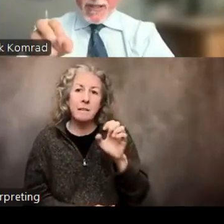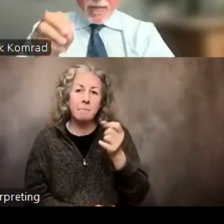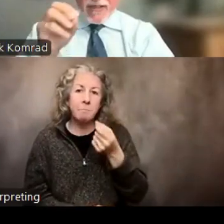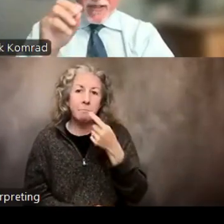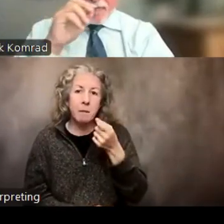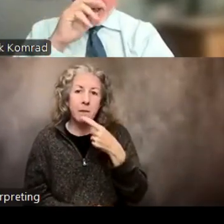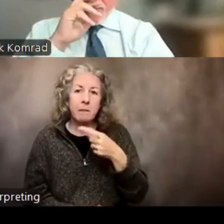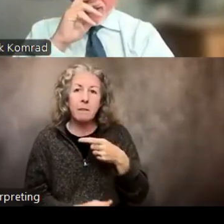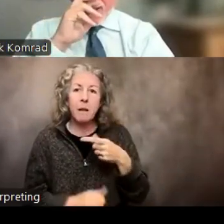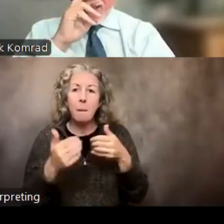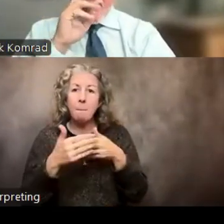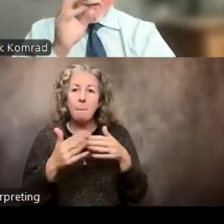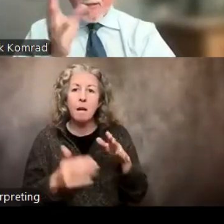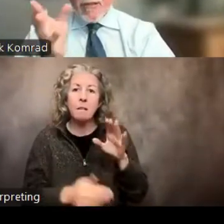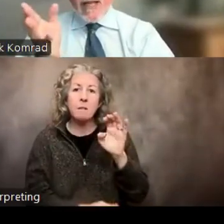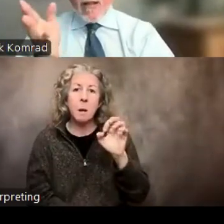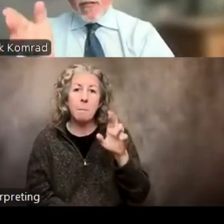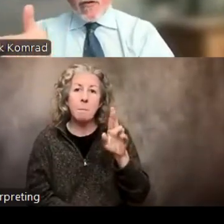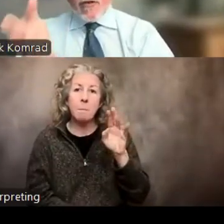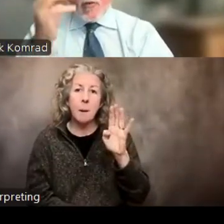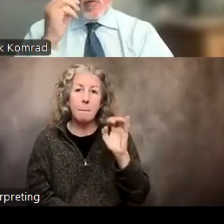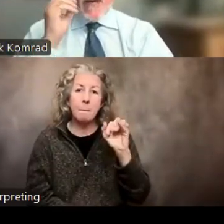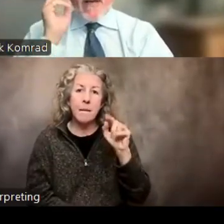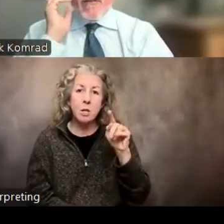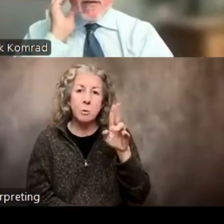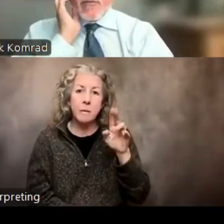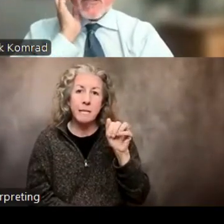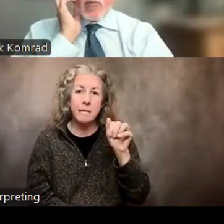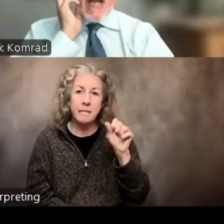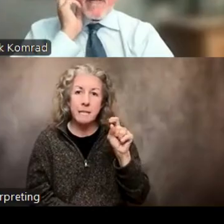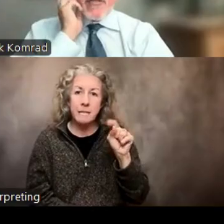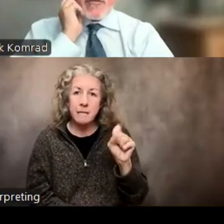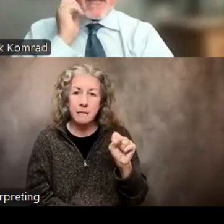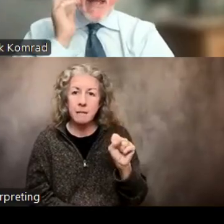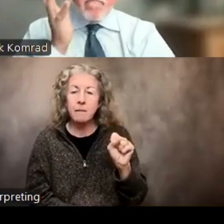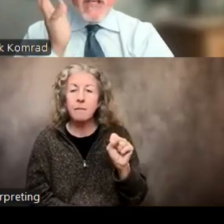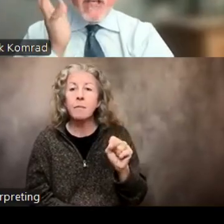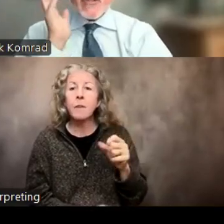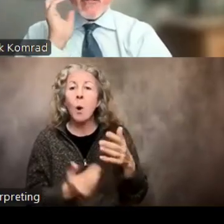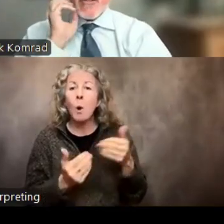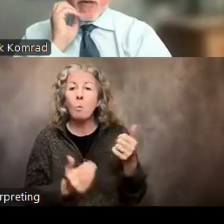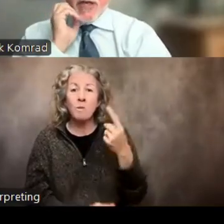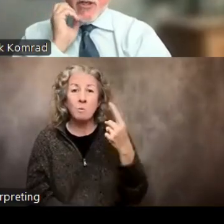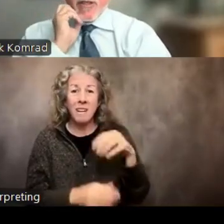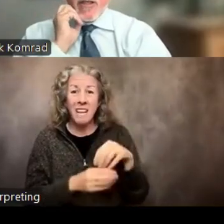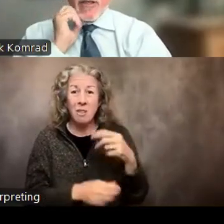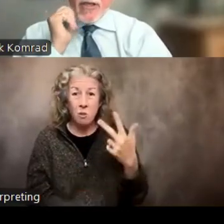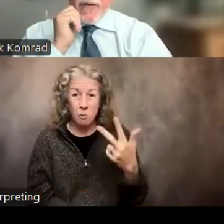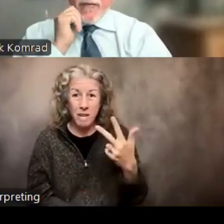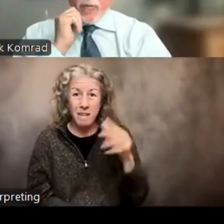the box of barbs. And it turns out, 31 when I almost went out of three, they missed the depression. None of them were